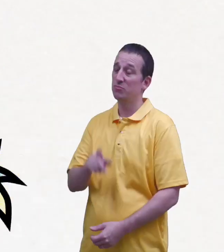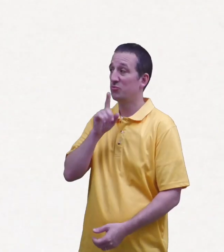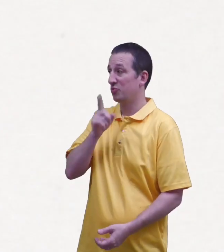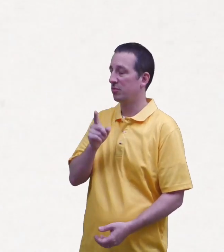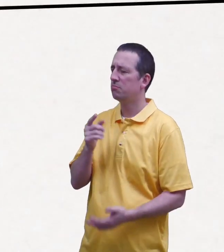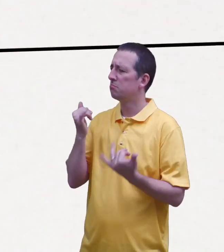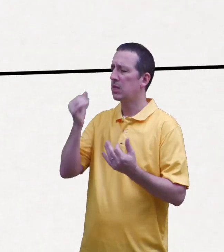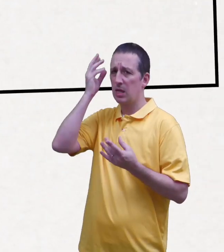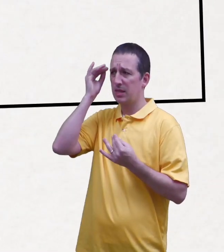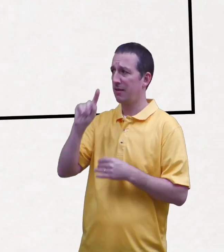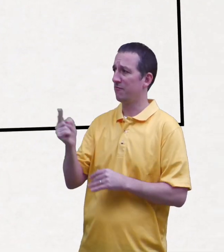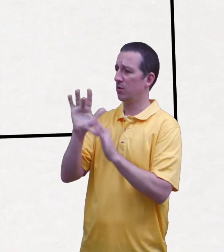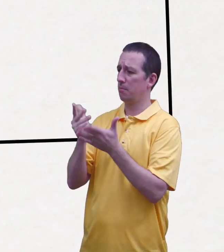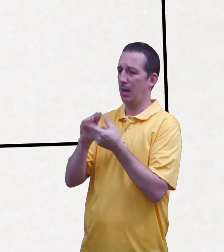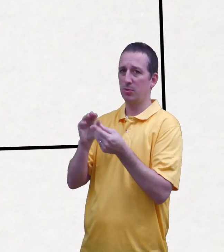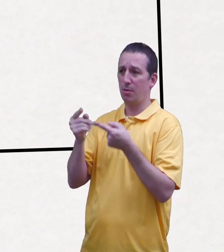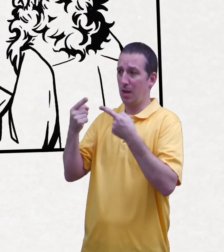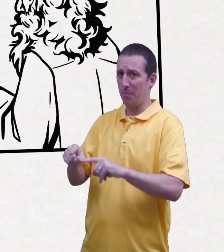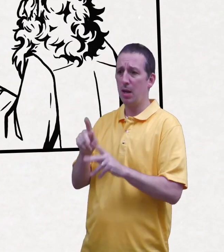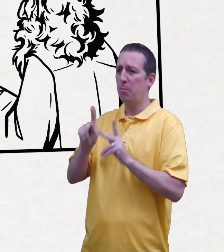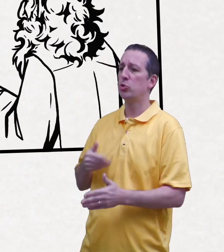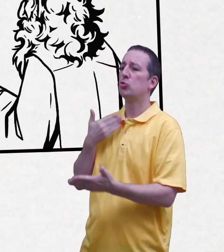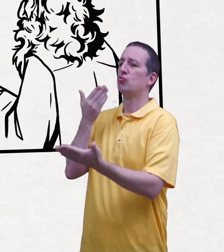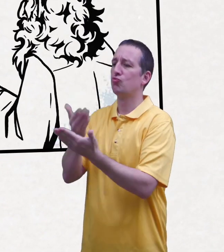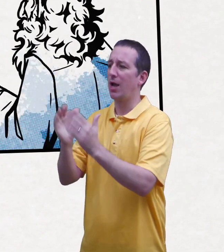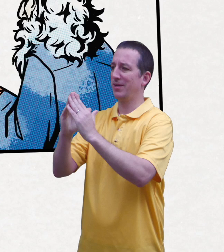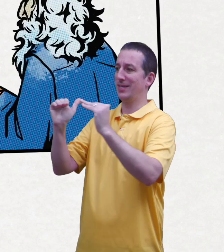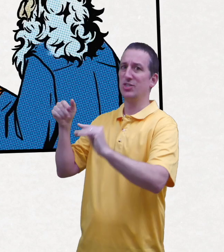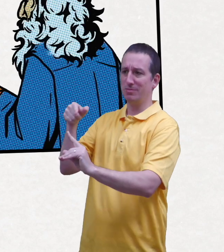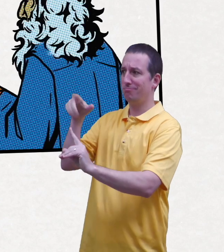Tim: Sure. Now think about the first biblical story where someone ends up in Egypt.